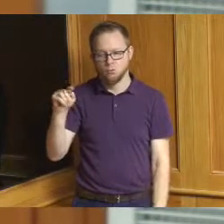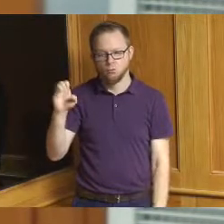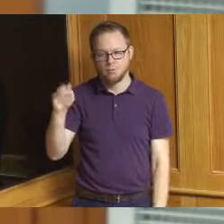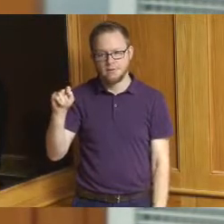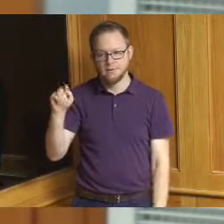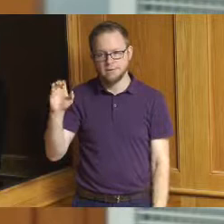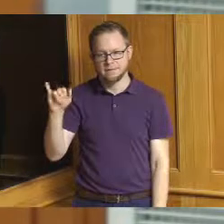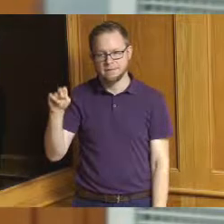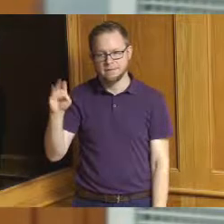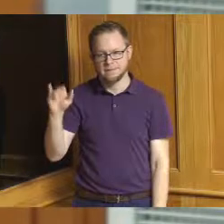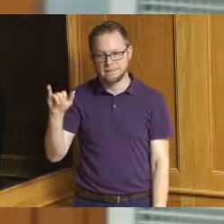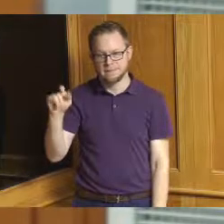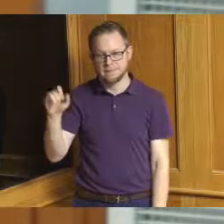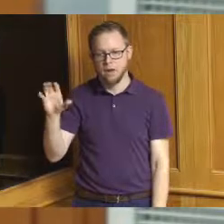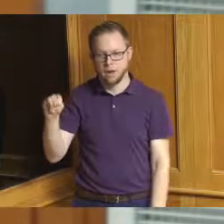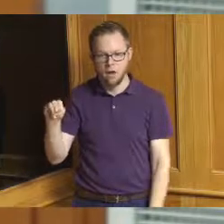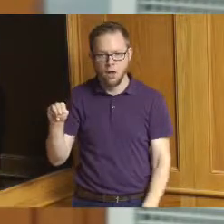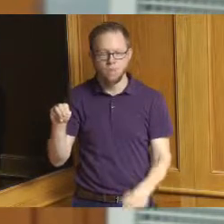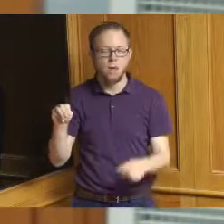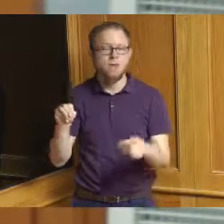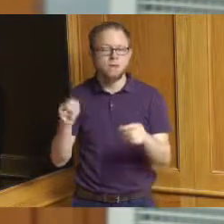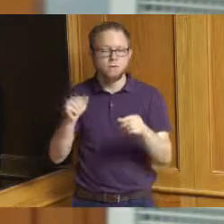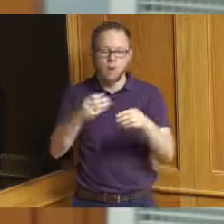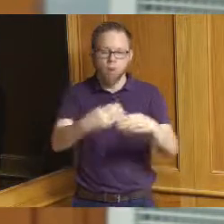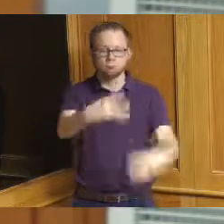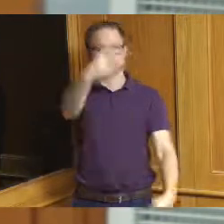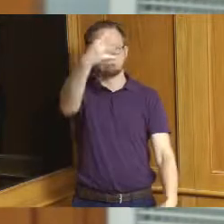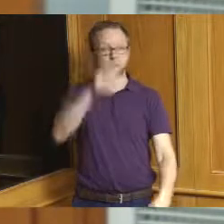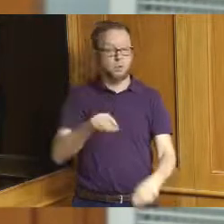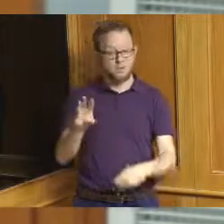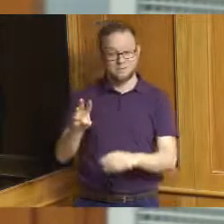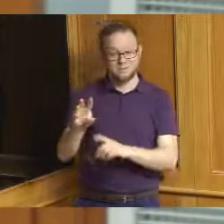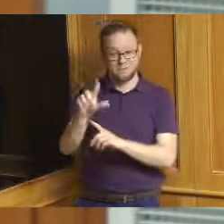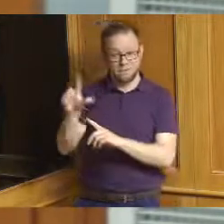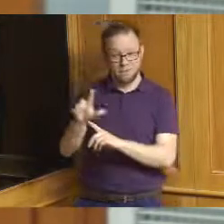library locations going to spread throughout the county where you can get those test kits